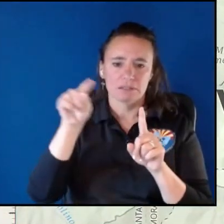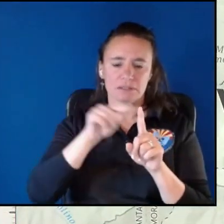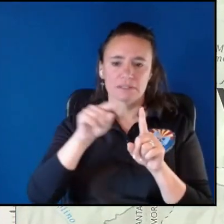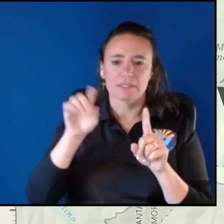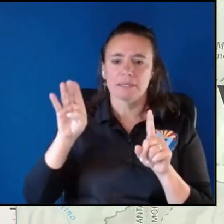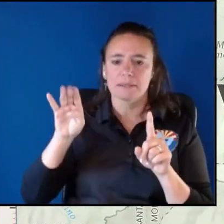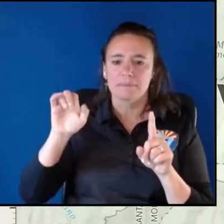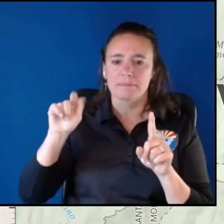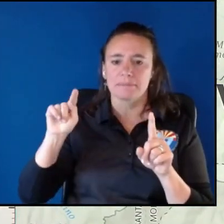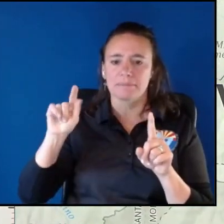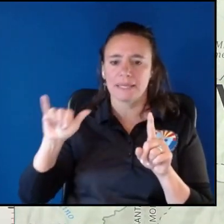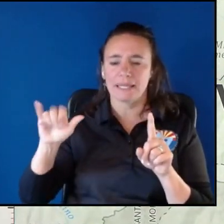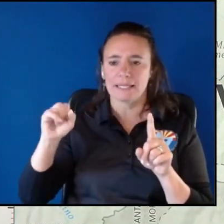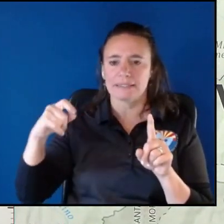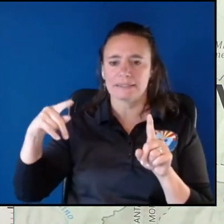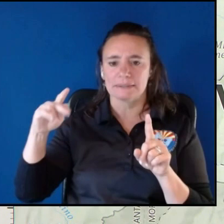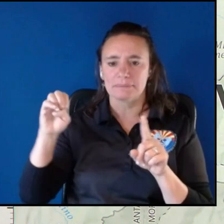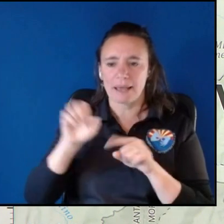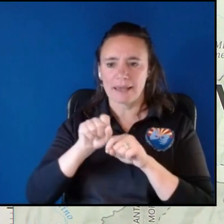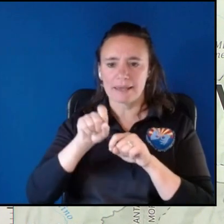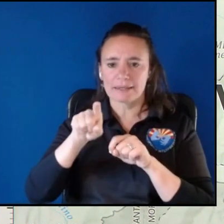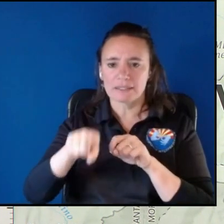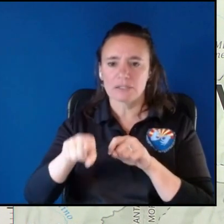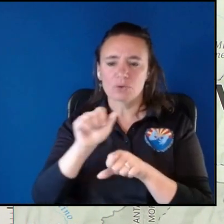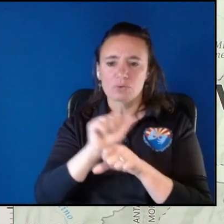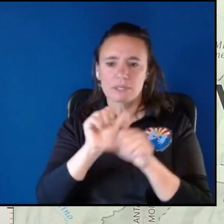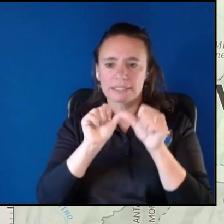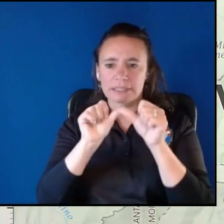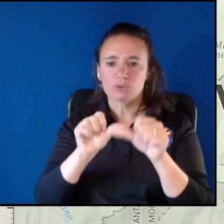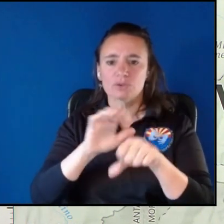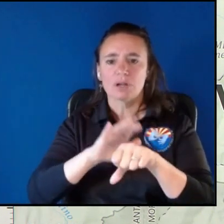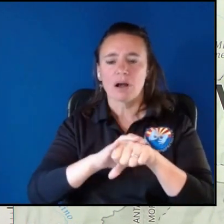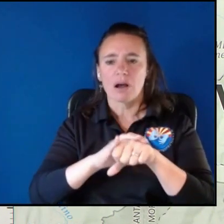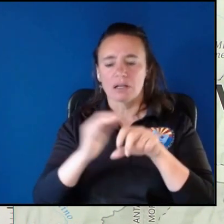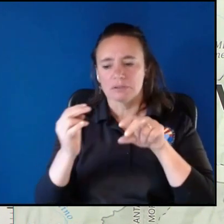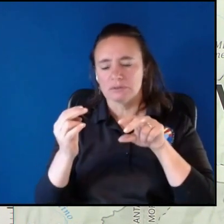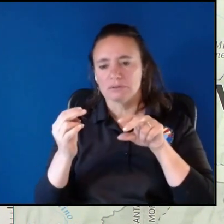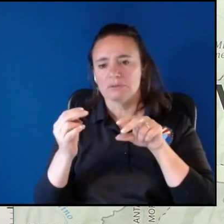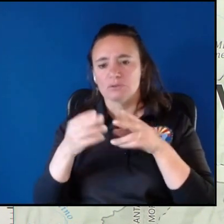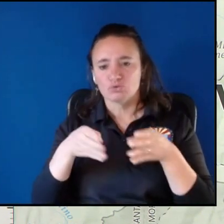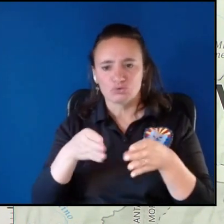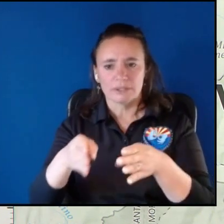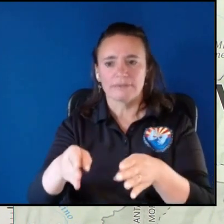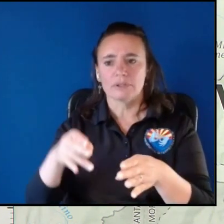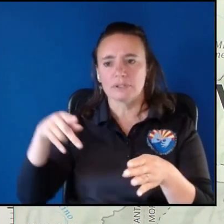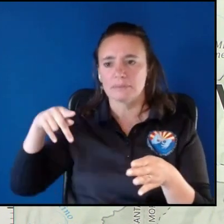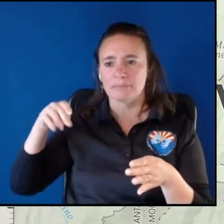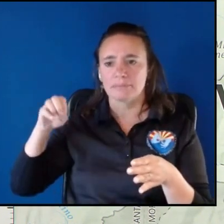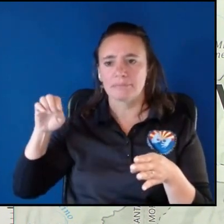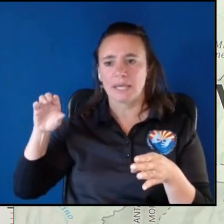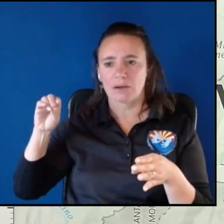wilderness along the Pecos River with handline towards the zone break from the north and the south.